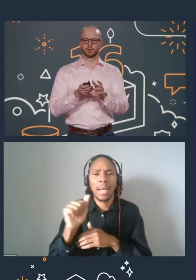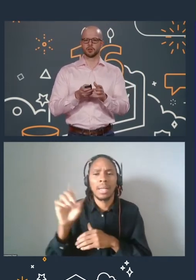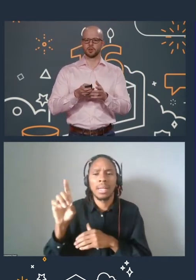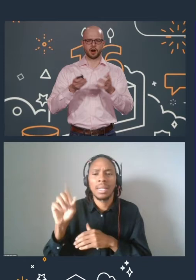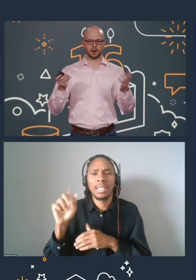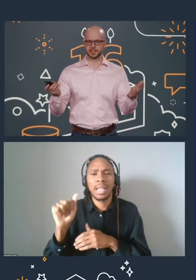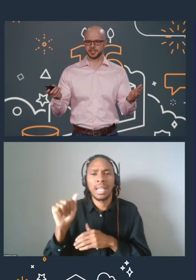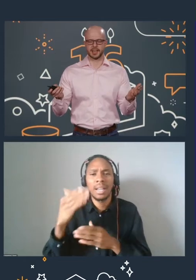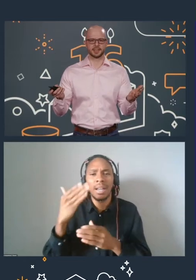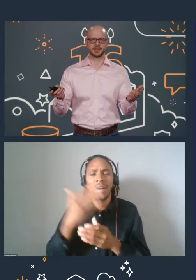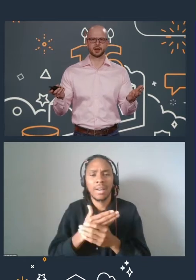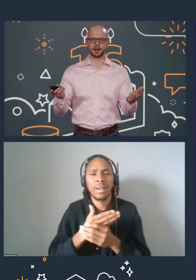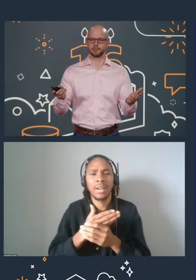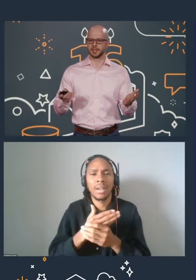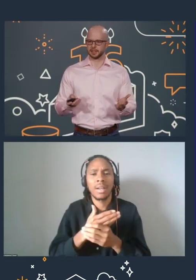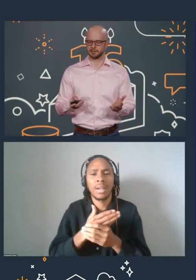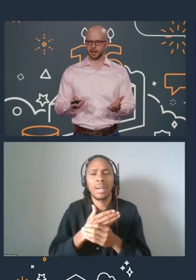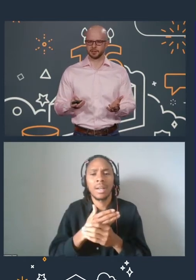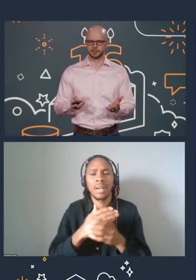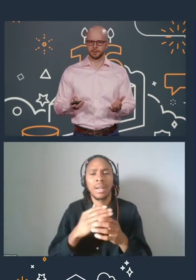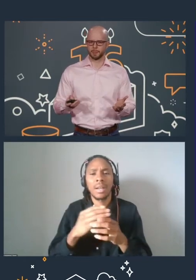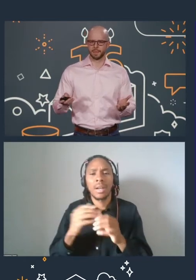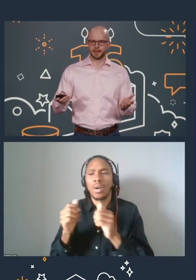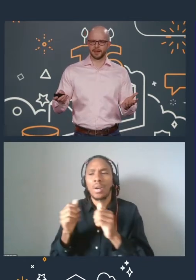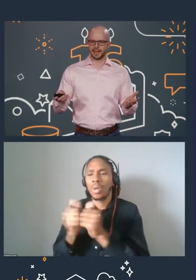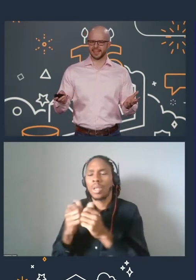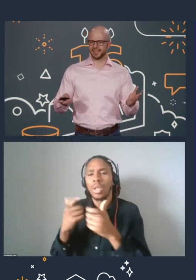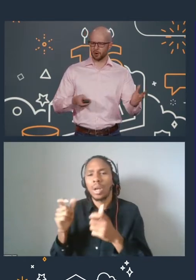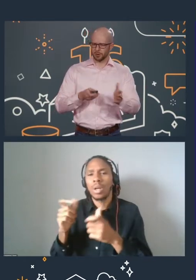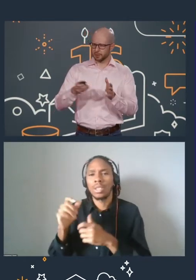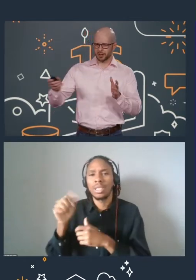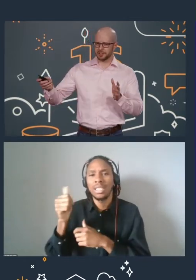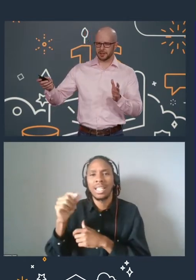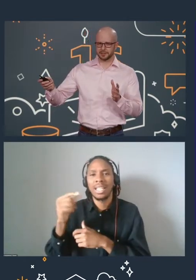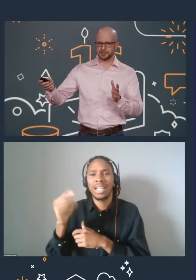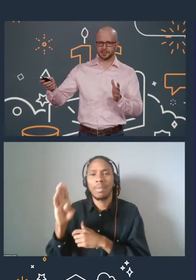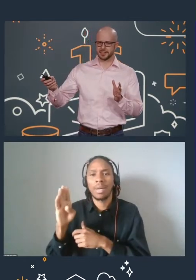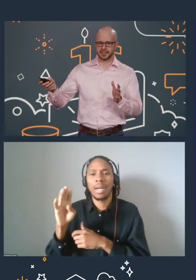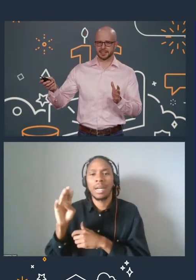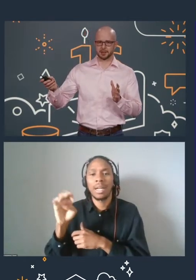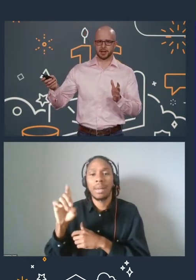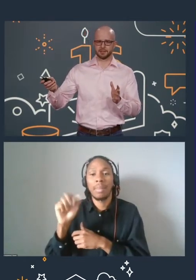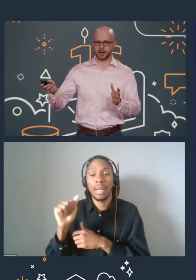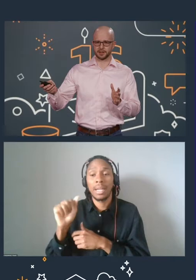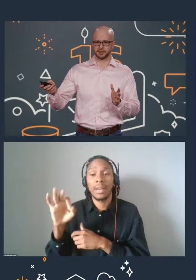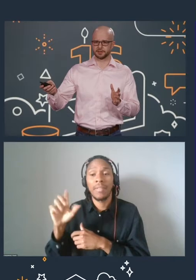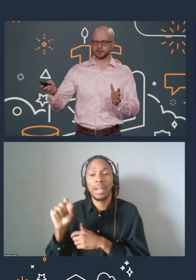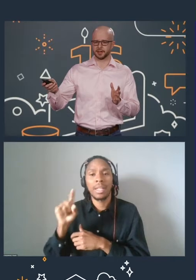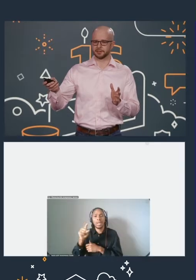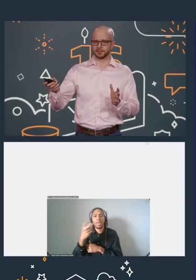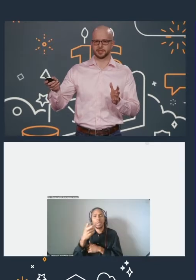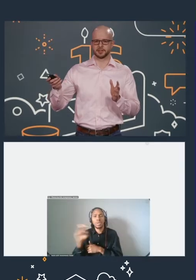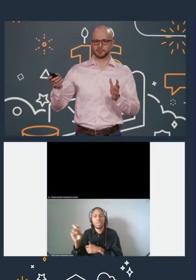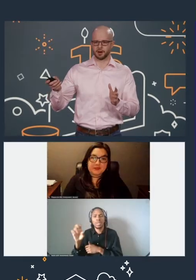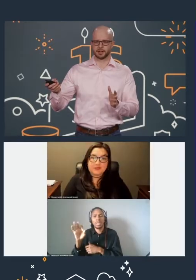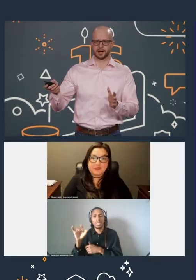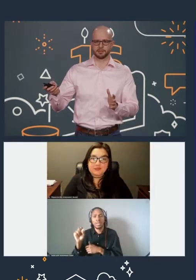with large 10-gigabyte media files, and they only wanna transfer the 10-gigabyte files to S3 Glacier Deep Archive,